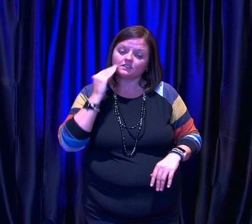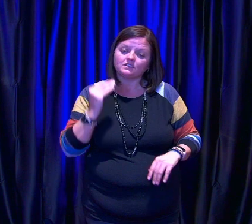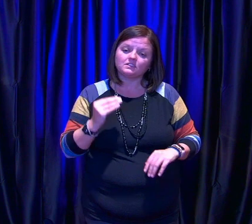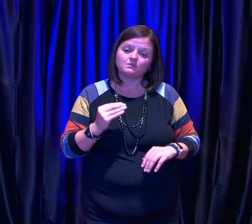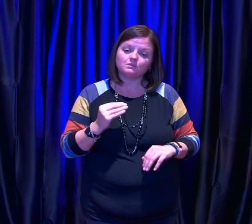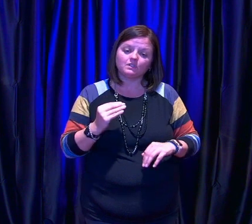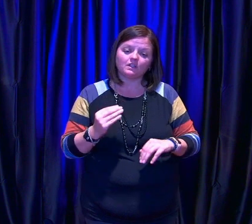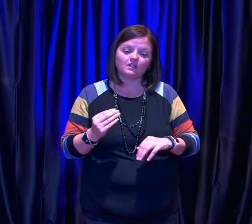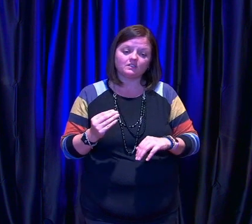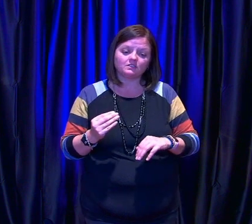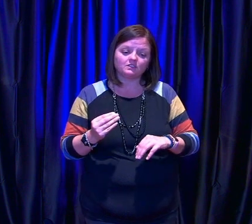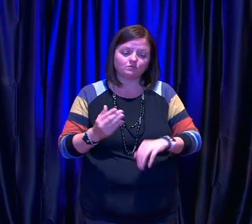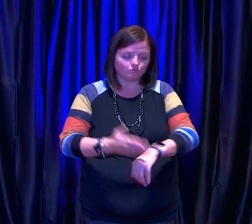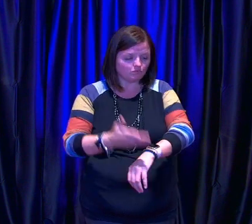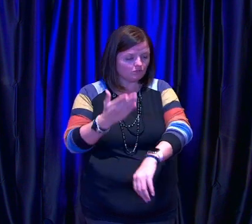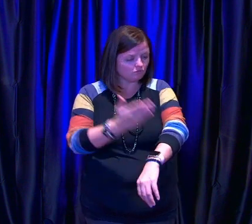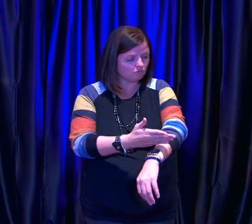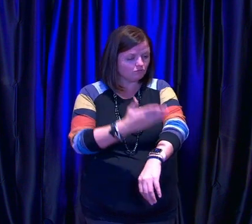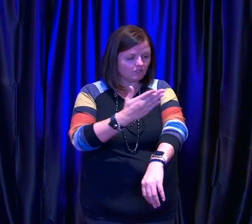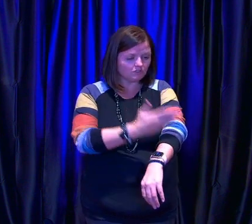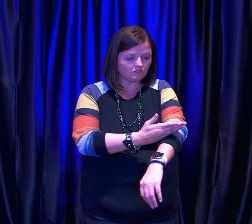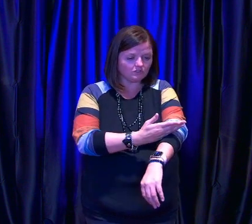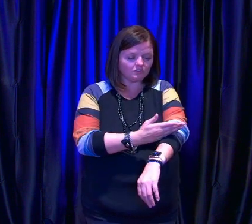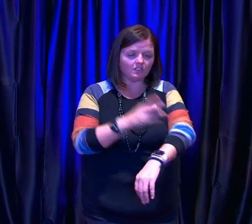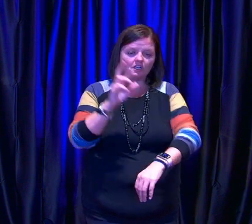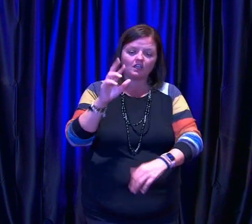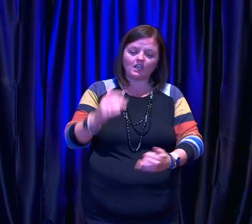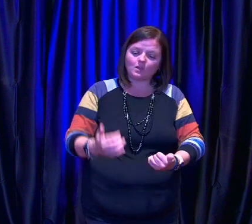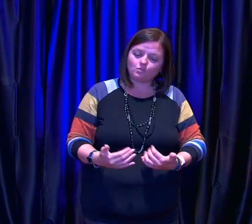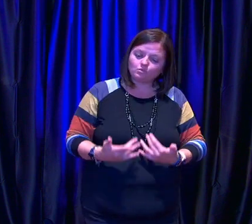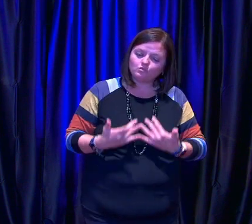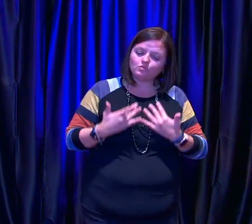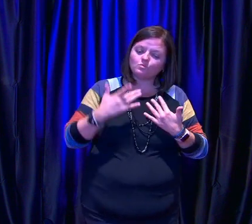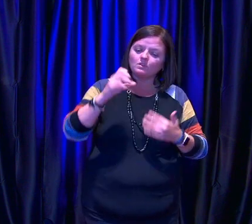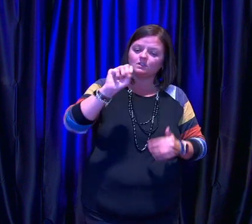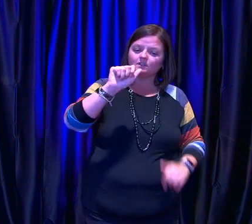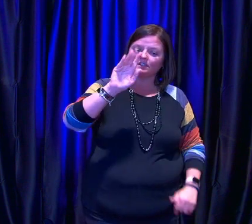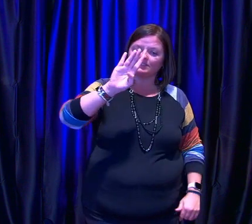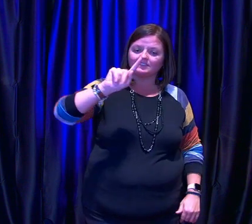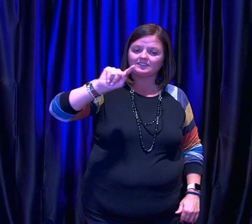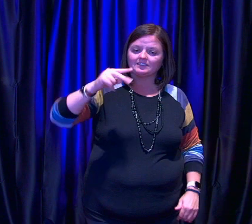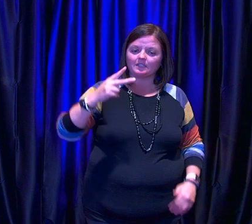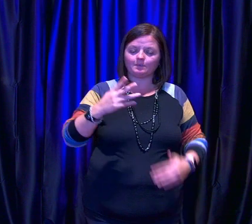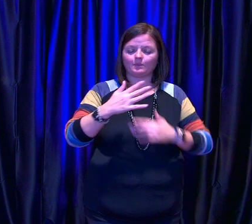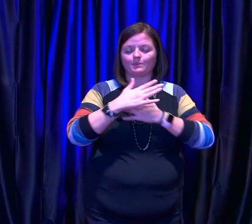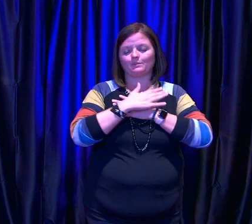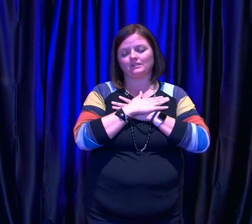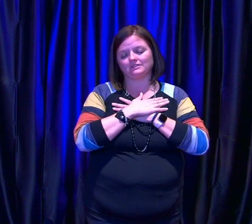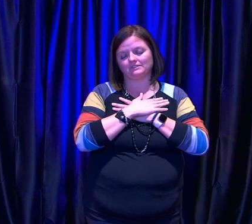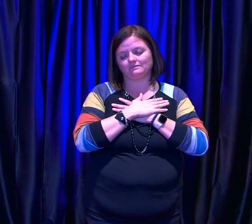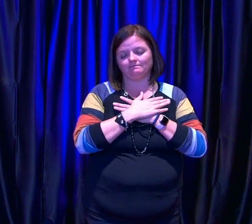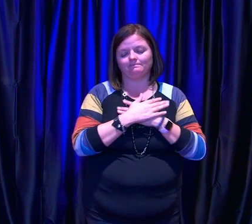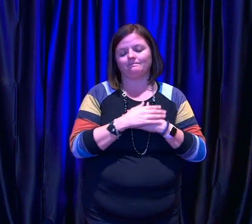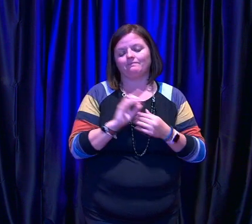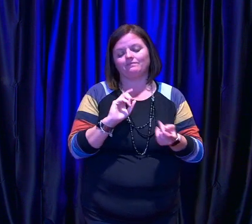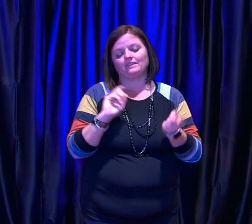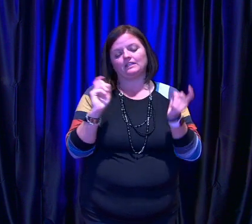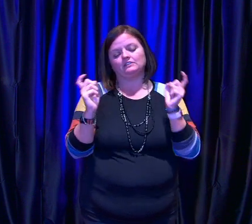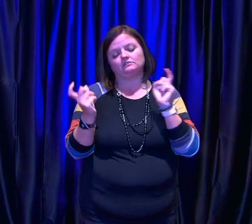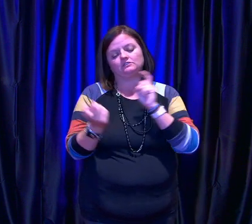restoration and the renewal of sabbath rest the changes that need to be made